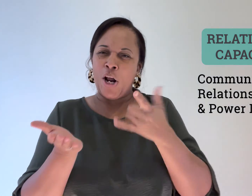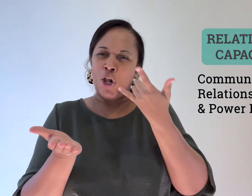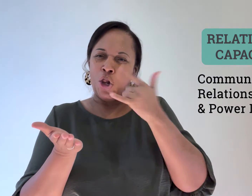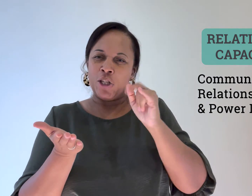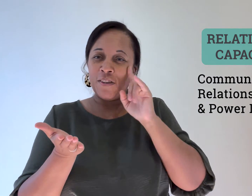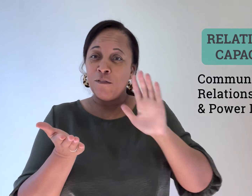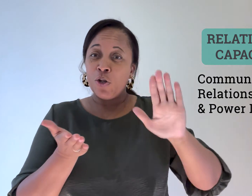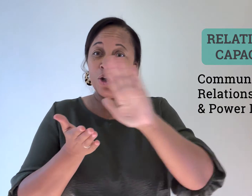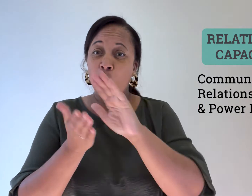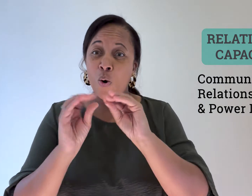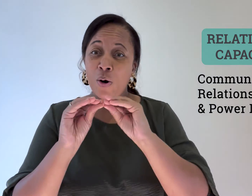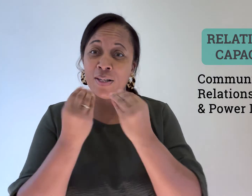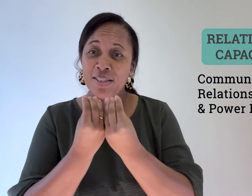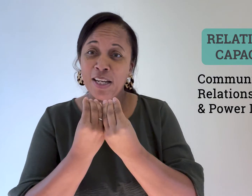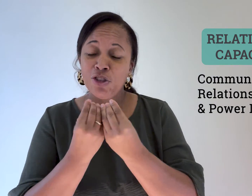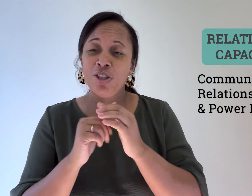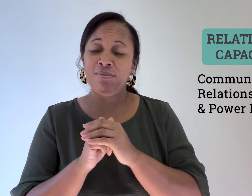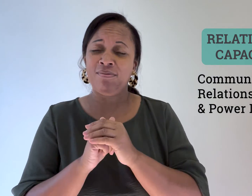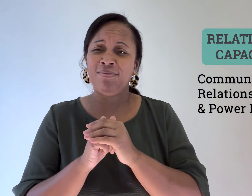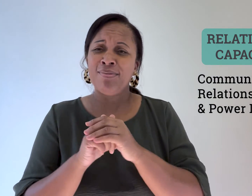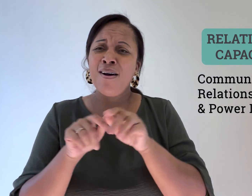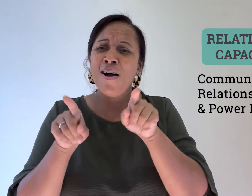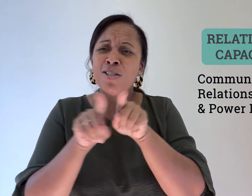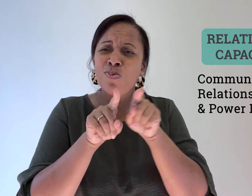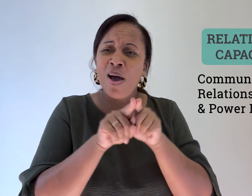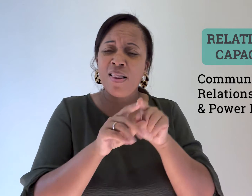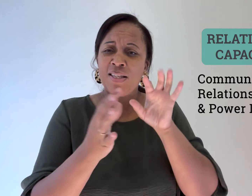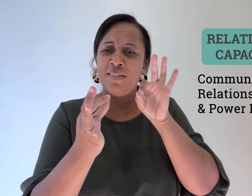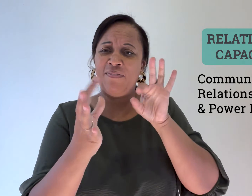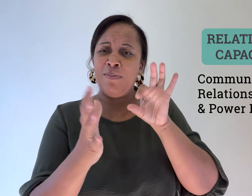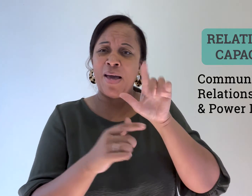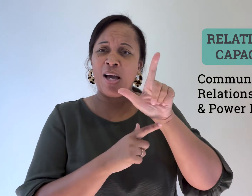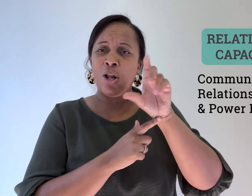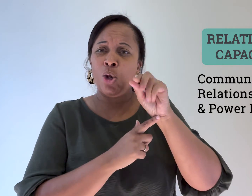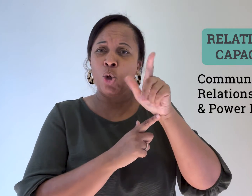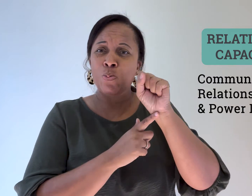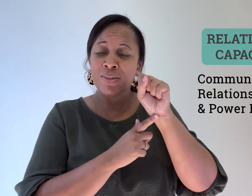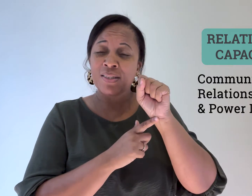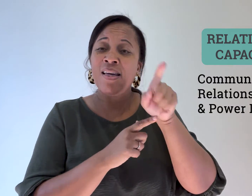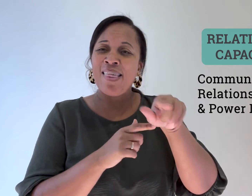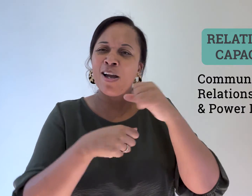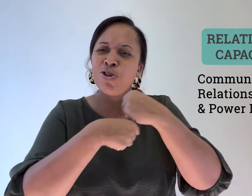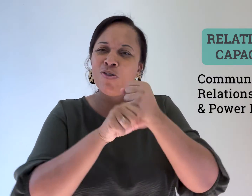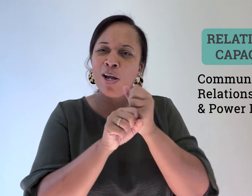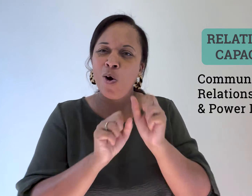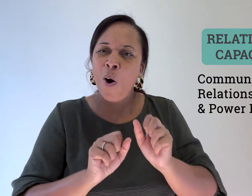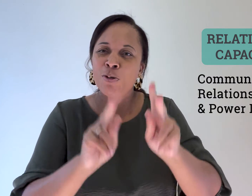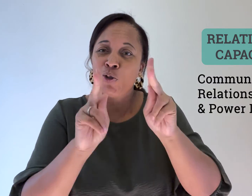and what it looks like for your organization. Feedback loops create opportunities